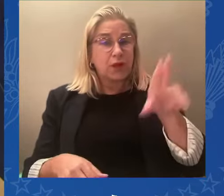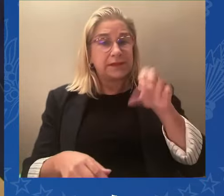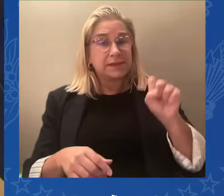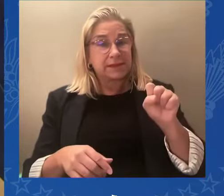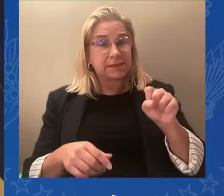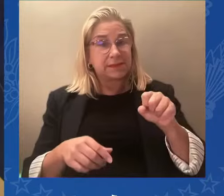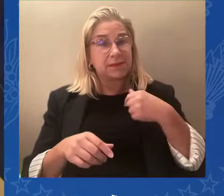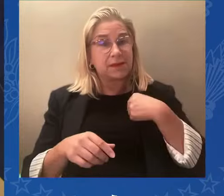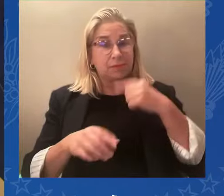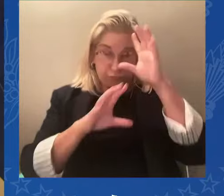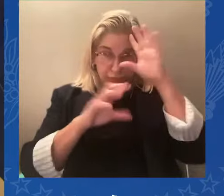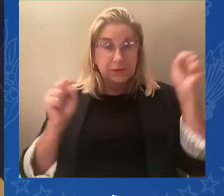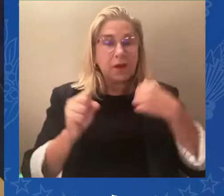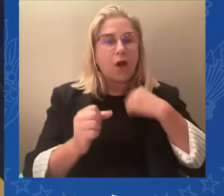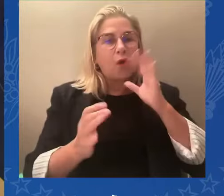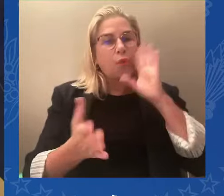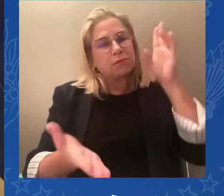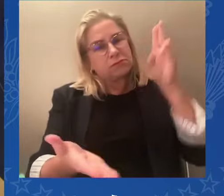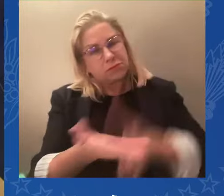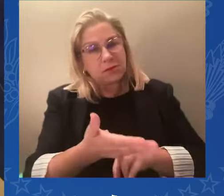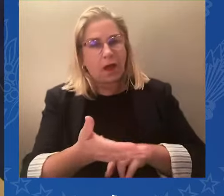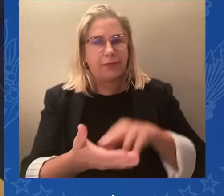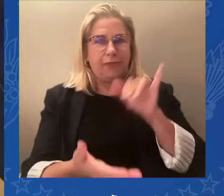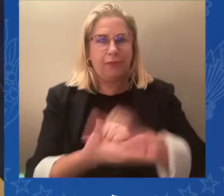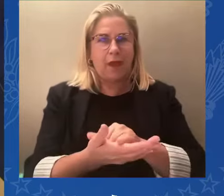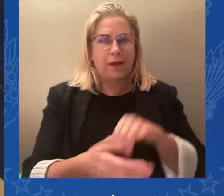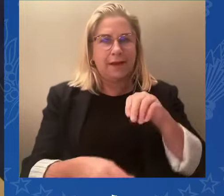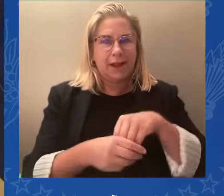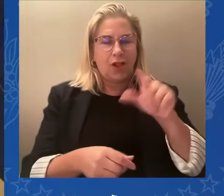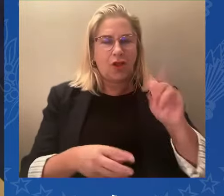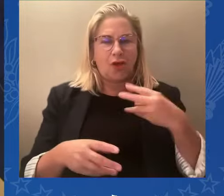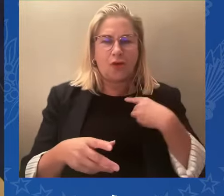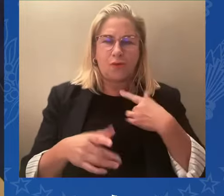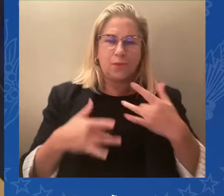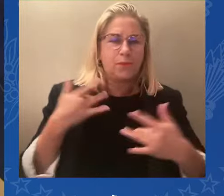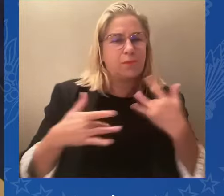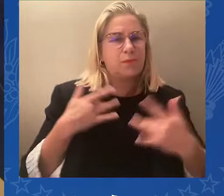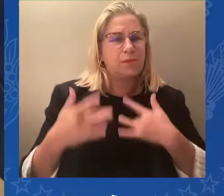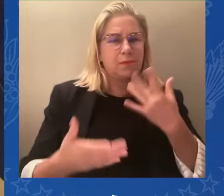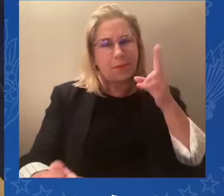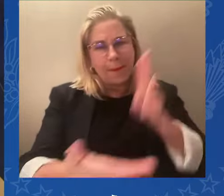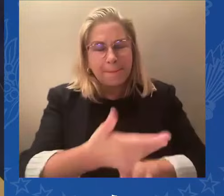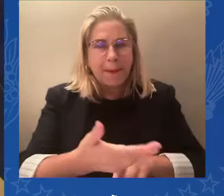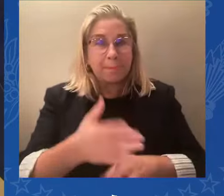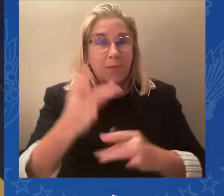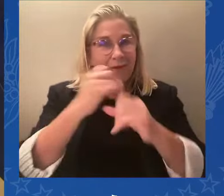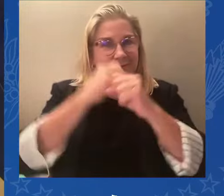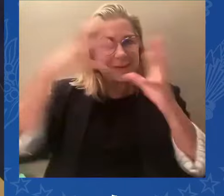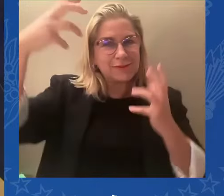So, to continue to realize our vision for the future of our nation, we have some hard work ahead of us,